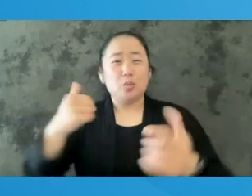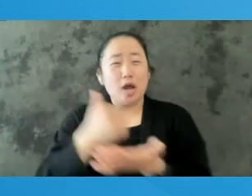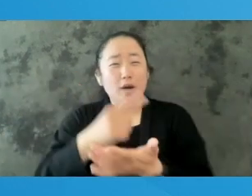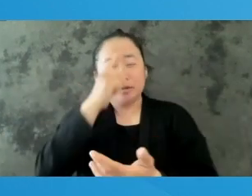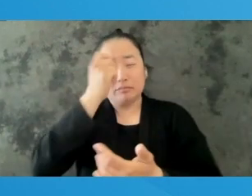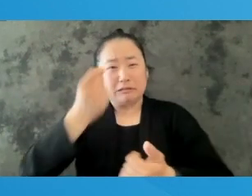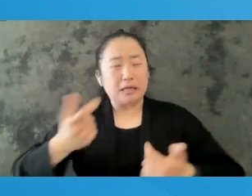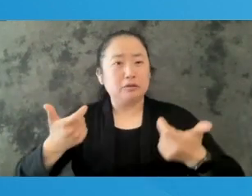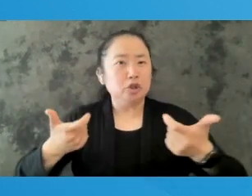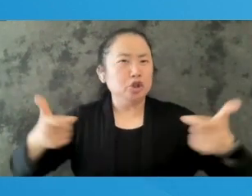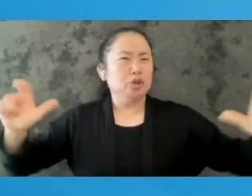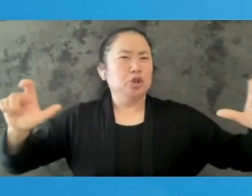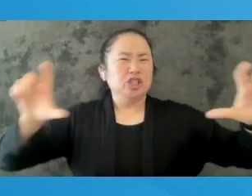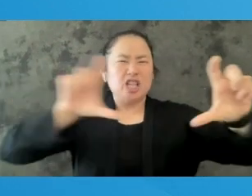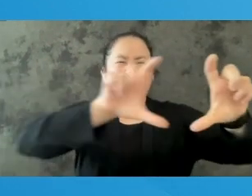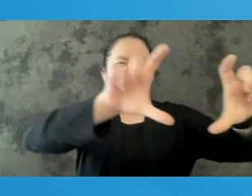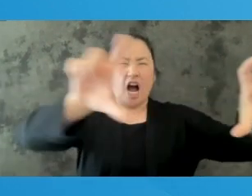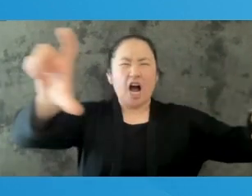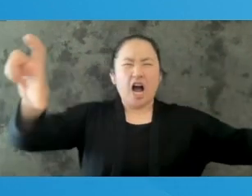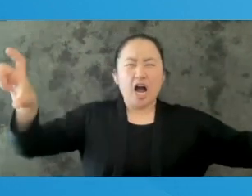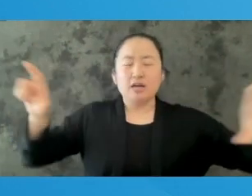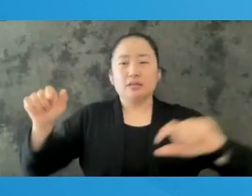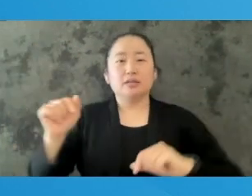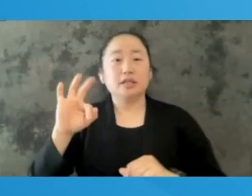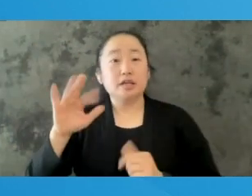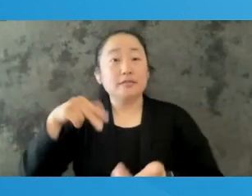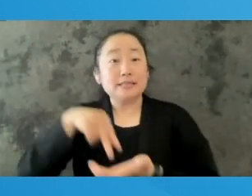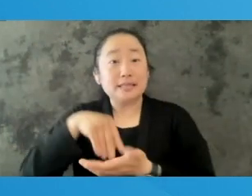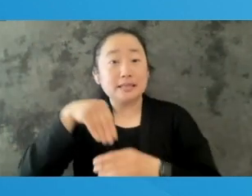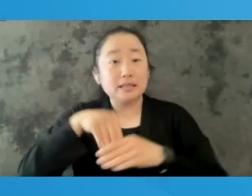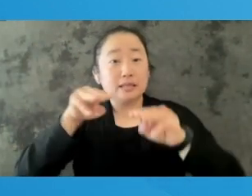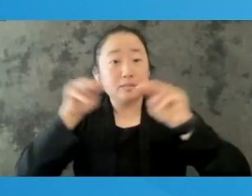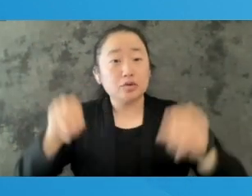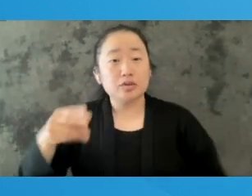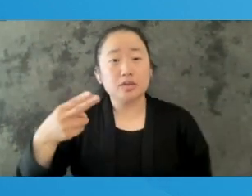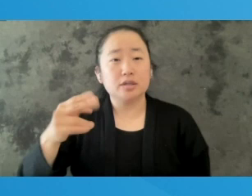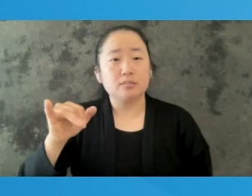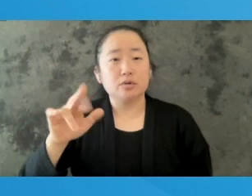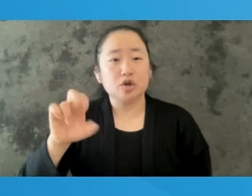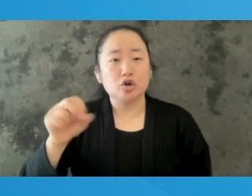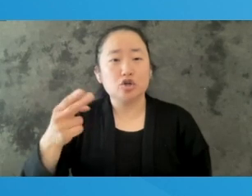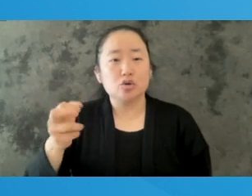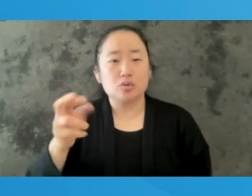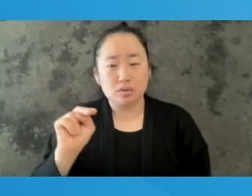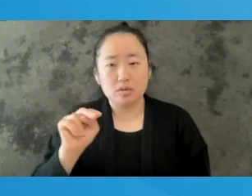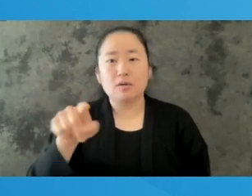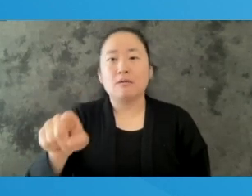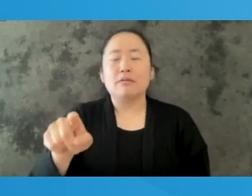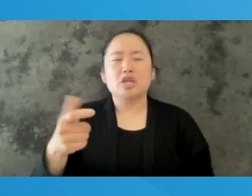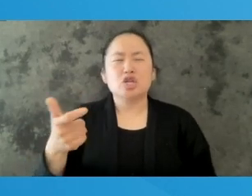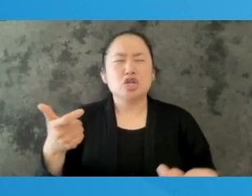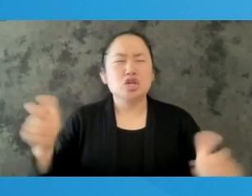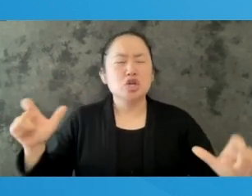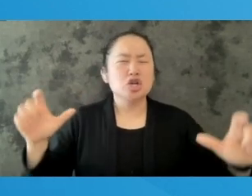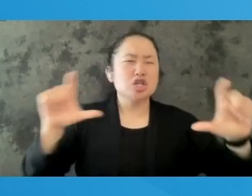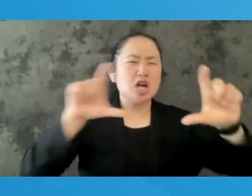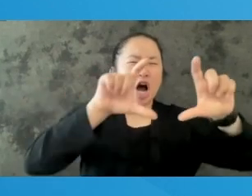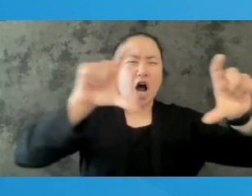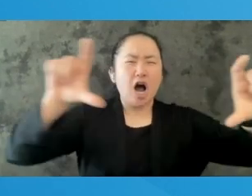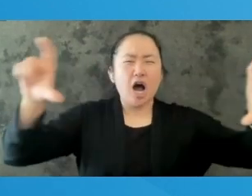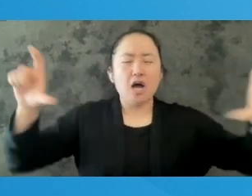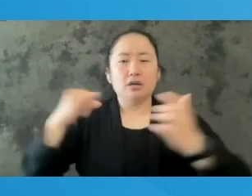Again, if you were standing in the Hirshhorn, this monumental artwork would wrap all the